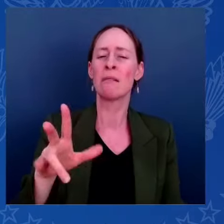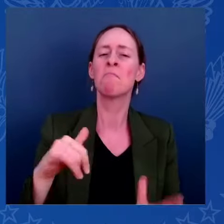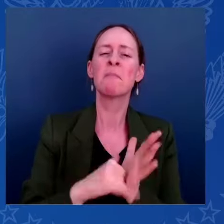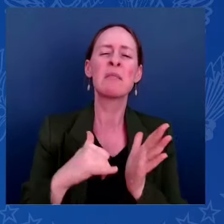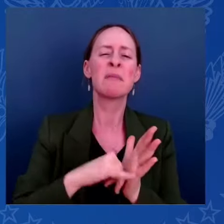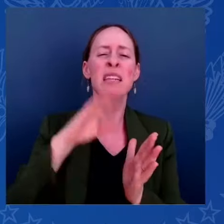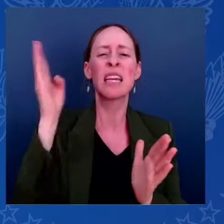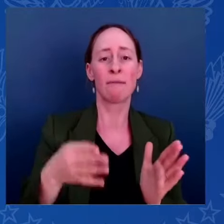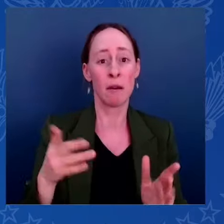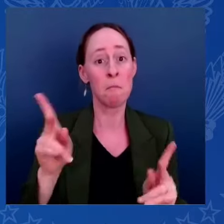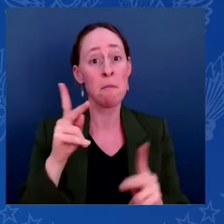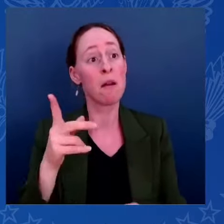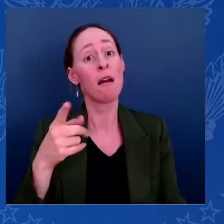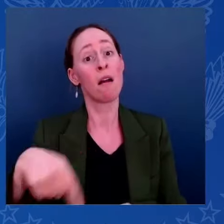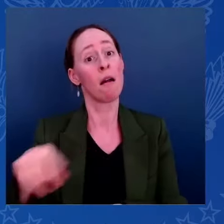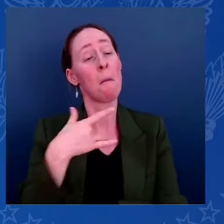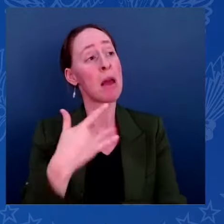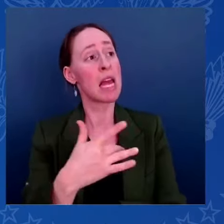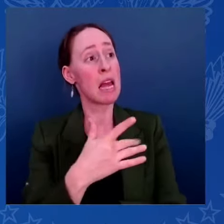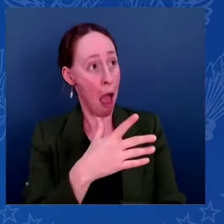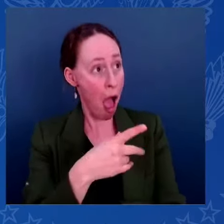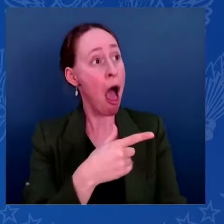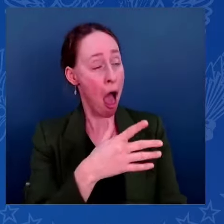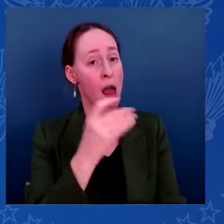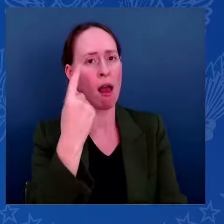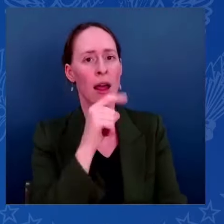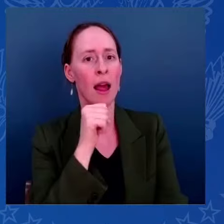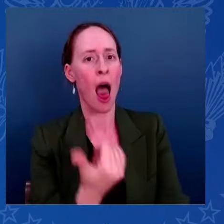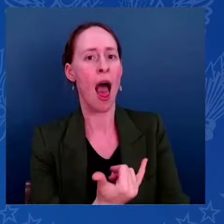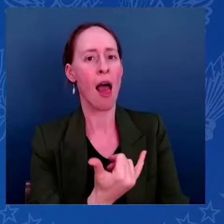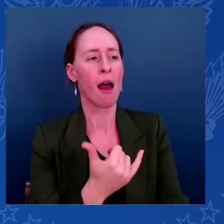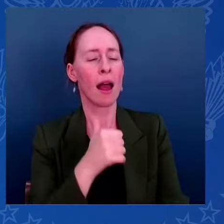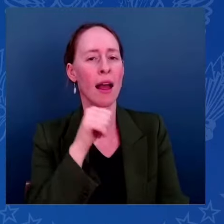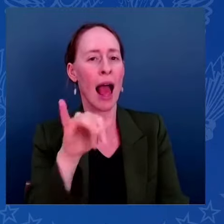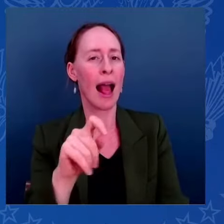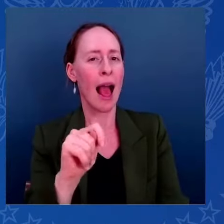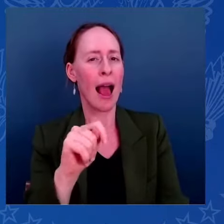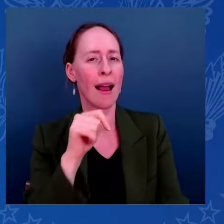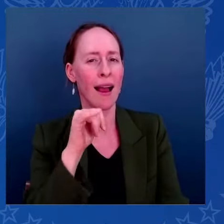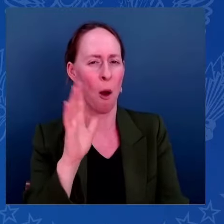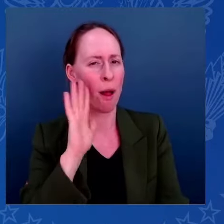As president, Joe has invested in that resolve because that what's --